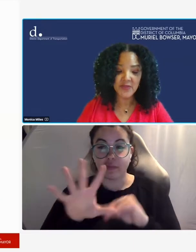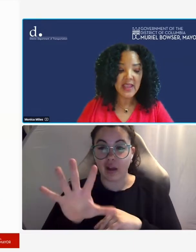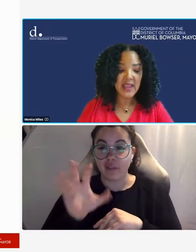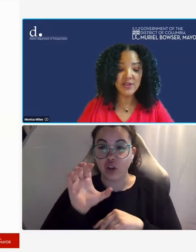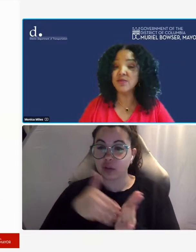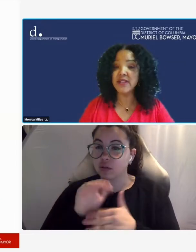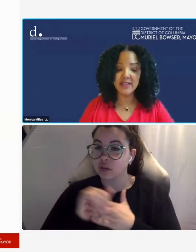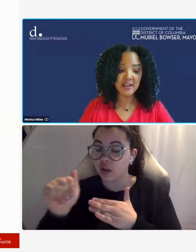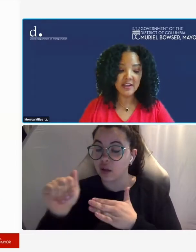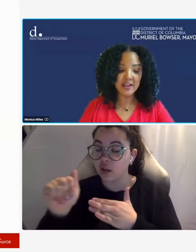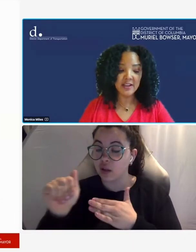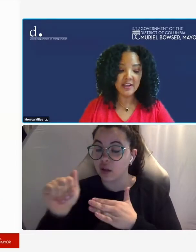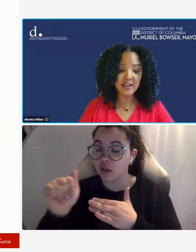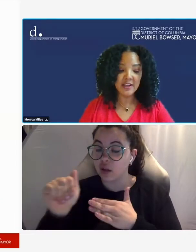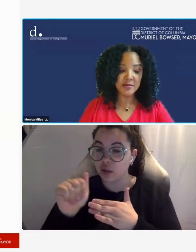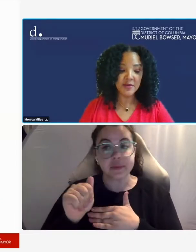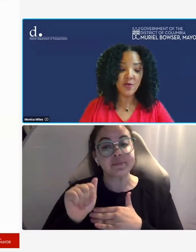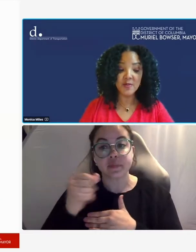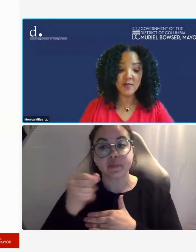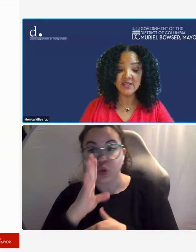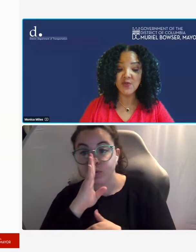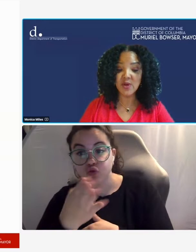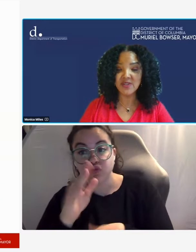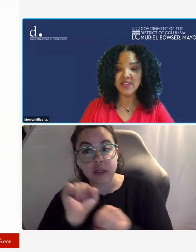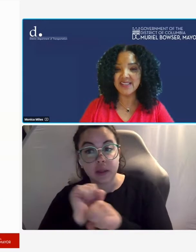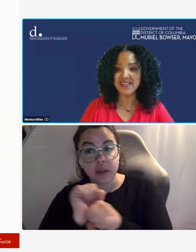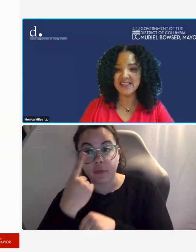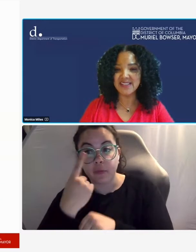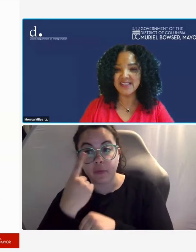labor for the business was four hundred thousand dollars that would give you the overhead rate so